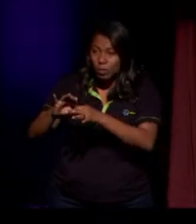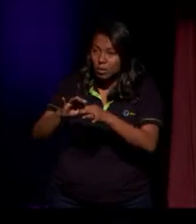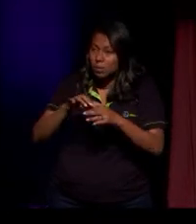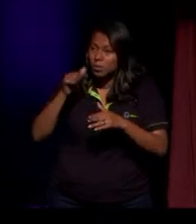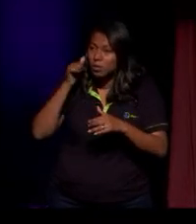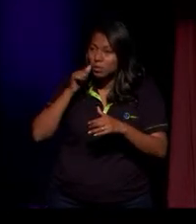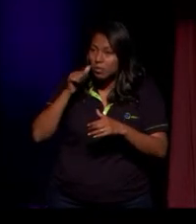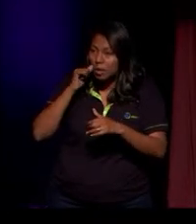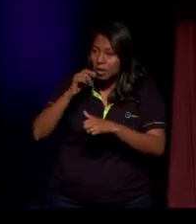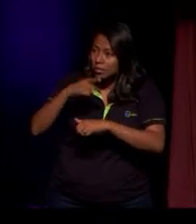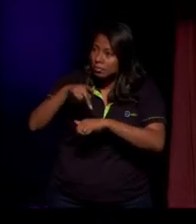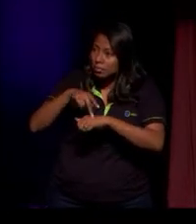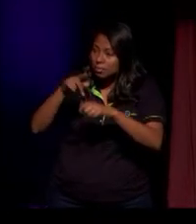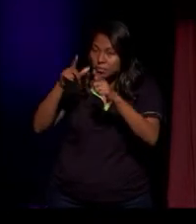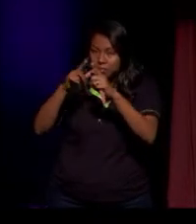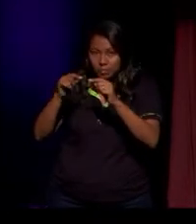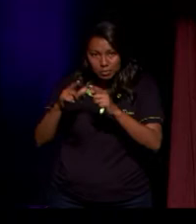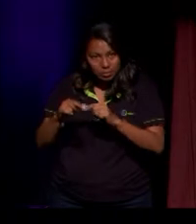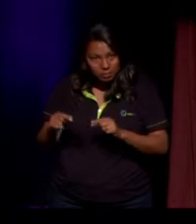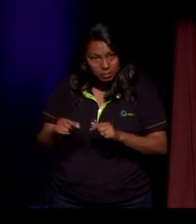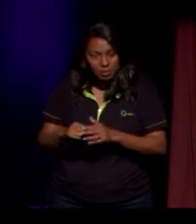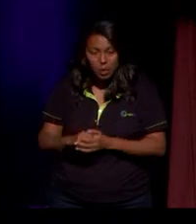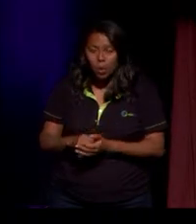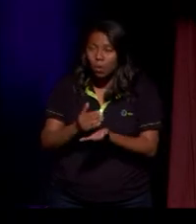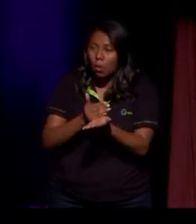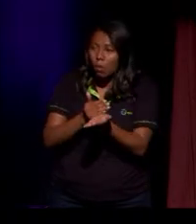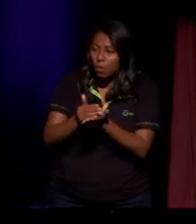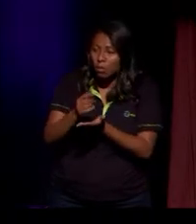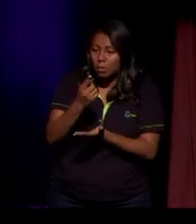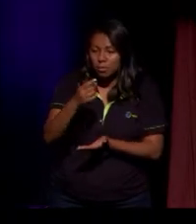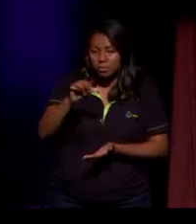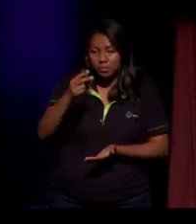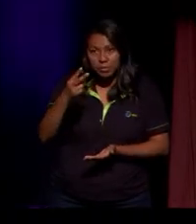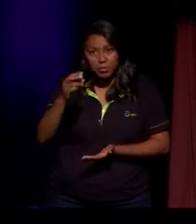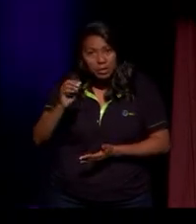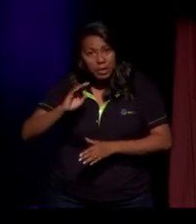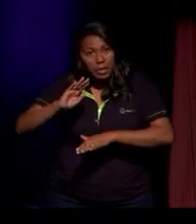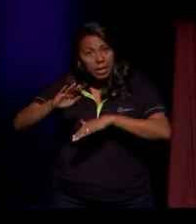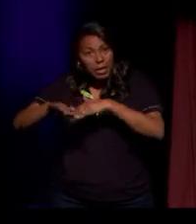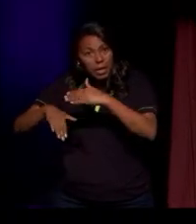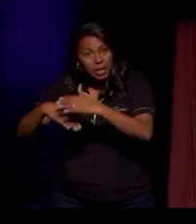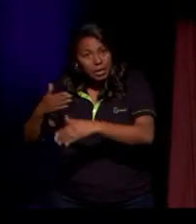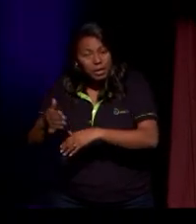which is the charity group formed in 1920, and then has the Christian Women's Solidarity Association,